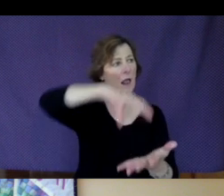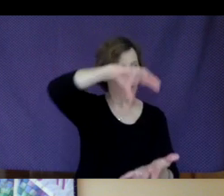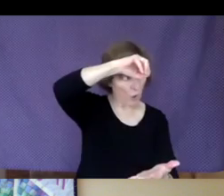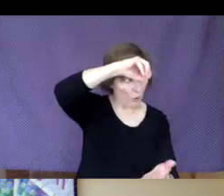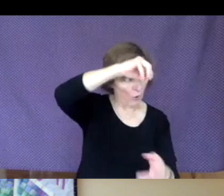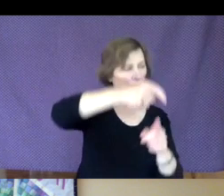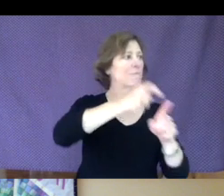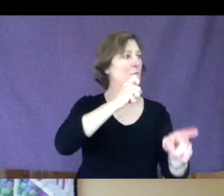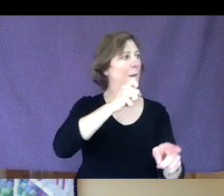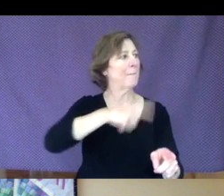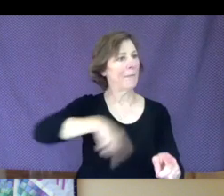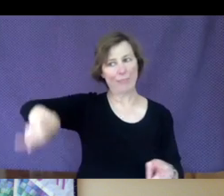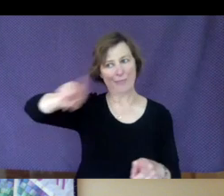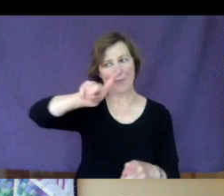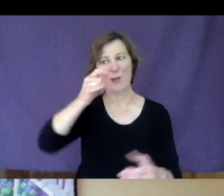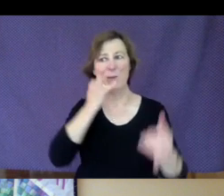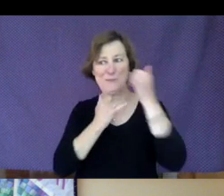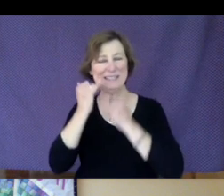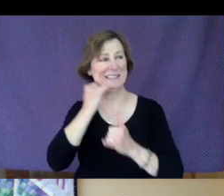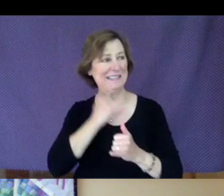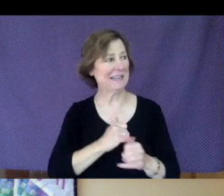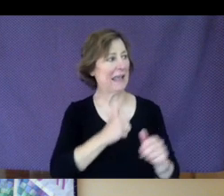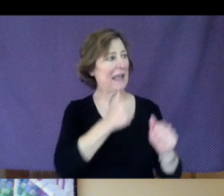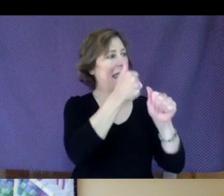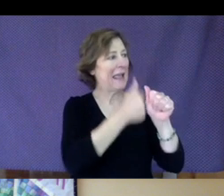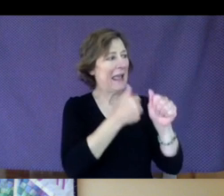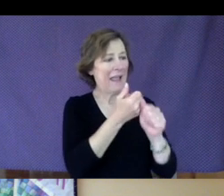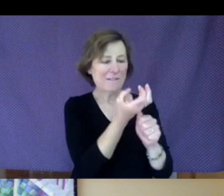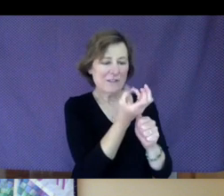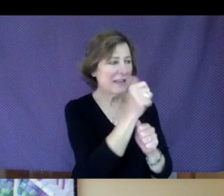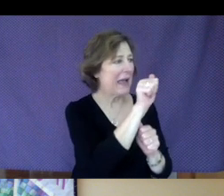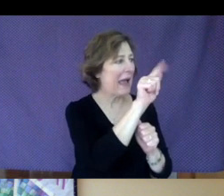Remember that every atom in your body is made up of stardust